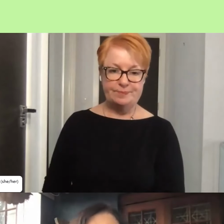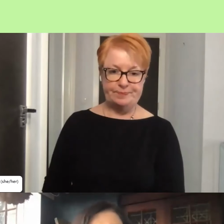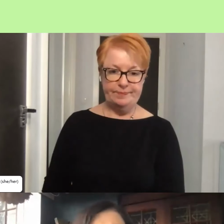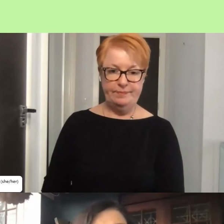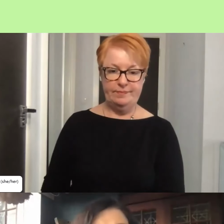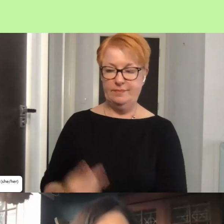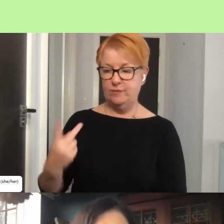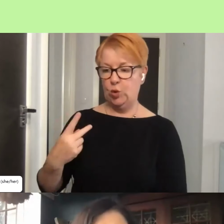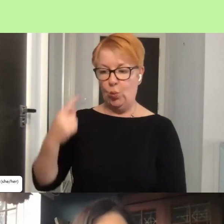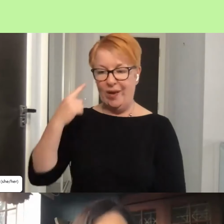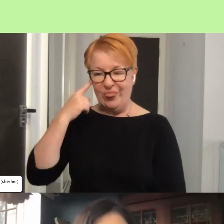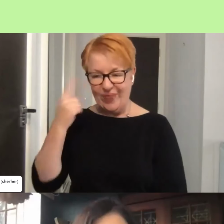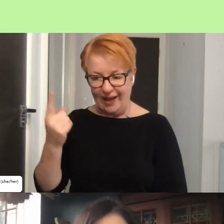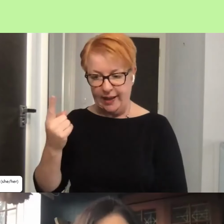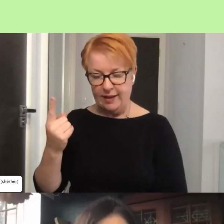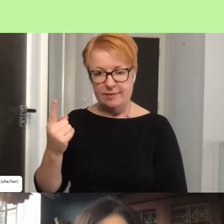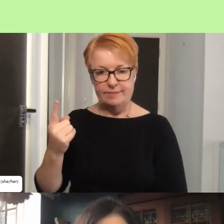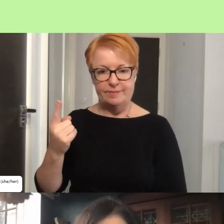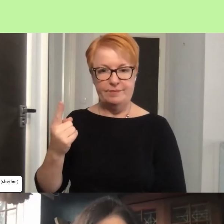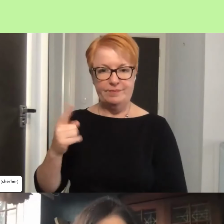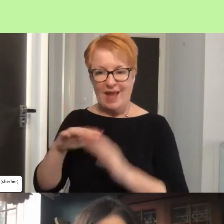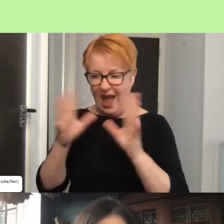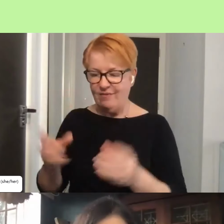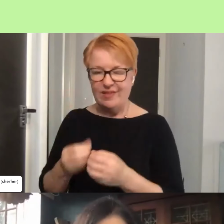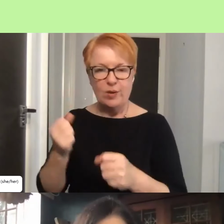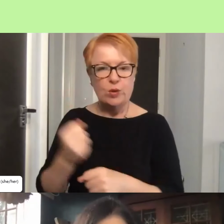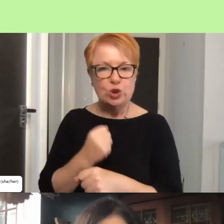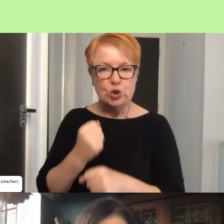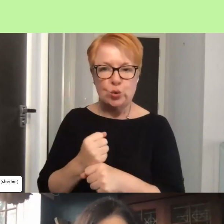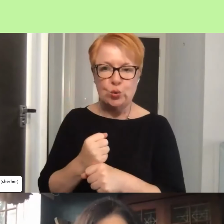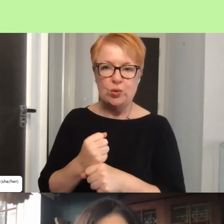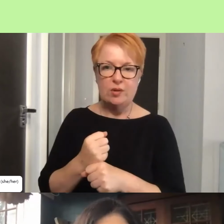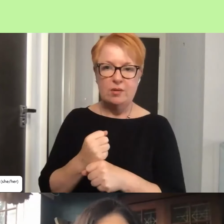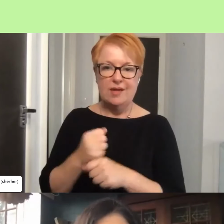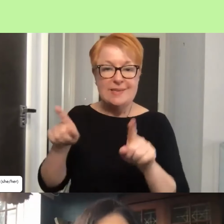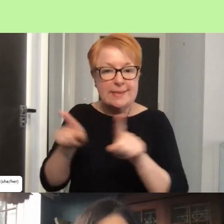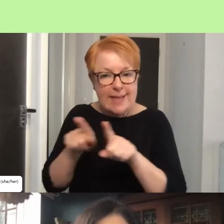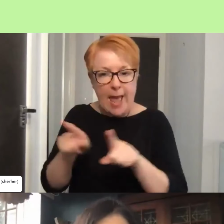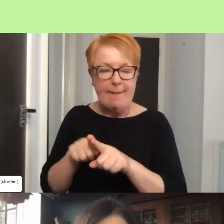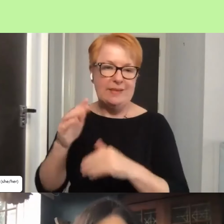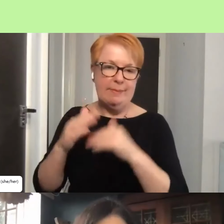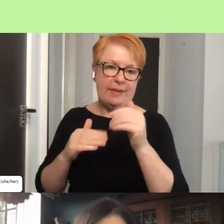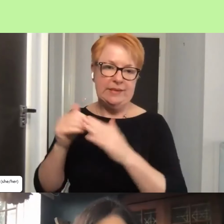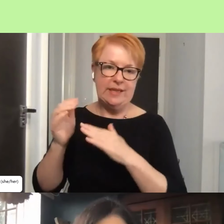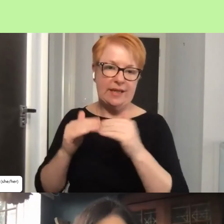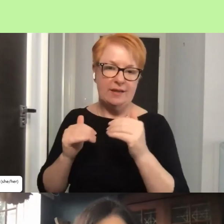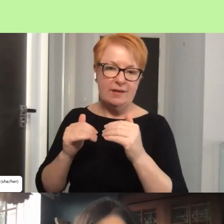the museum is the building. This means that performative works can't be shown, or complex installations can't maybe